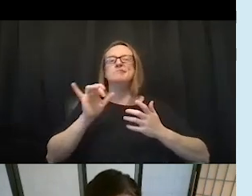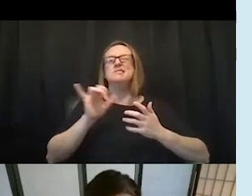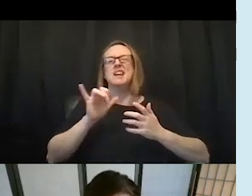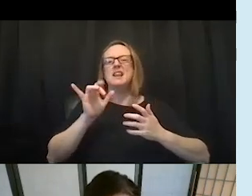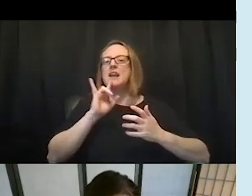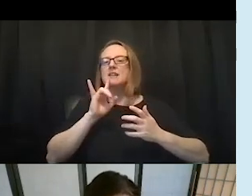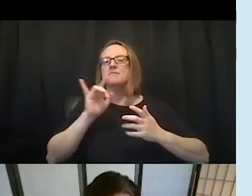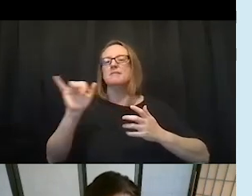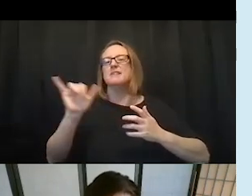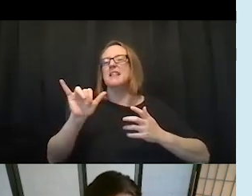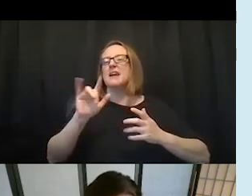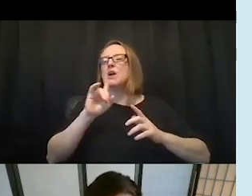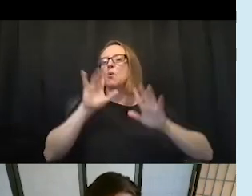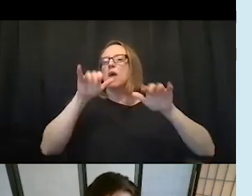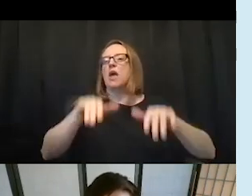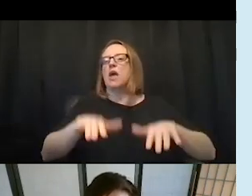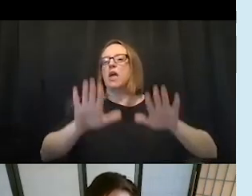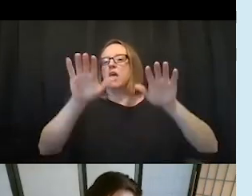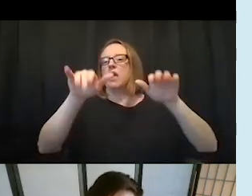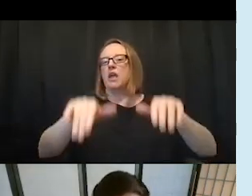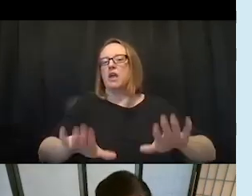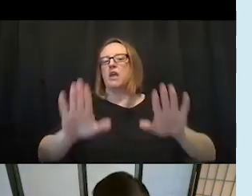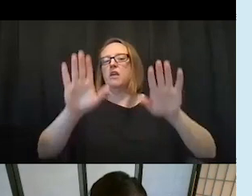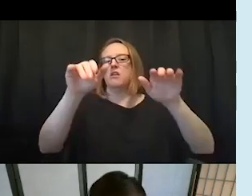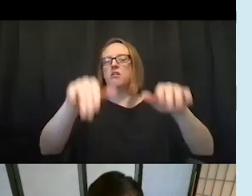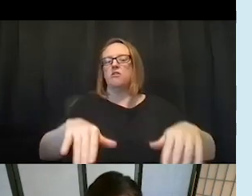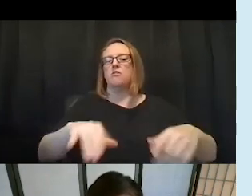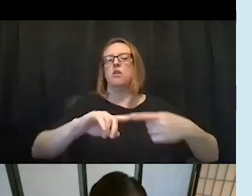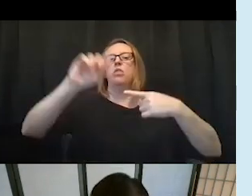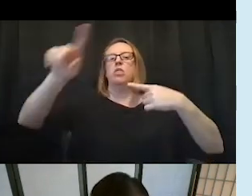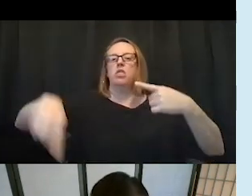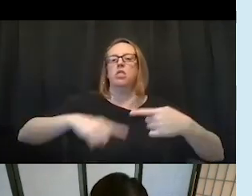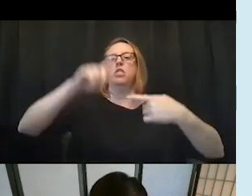the same a lot of people are afraid but if I feel this sadness then I'll be stuck here forever,